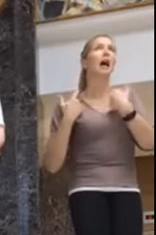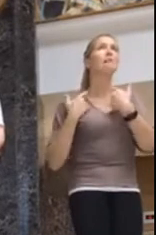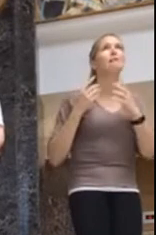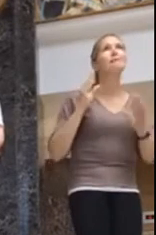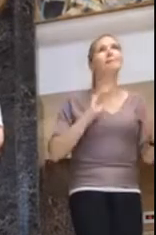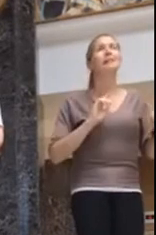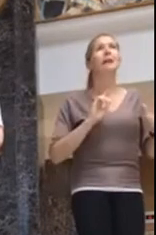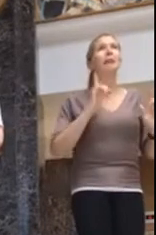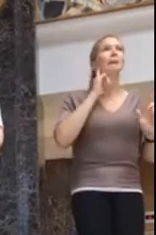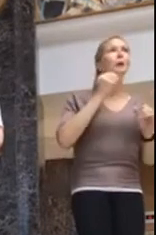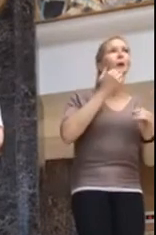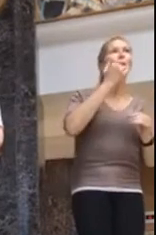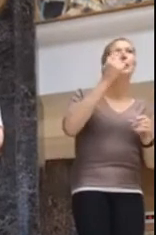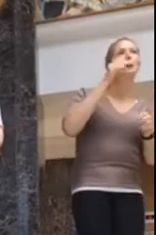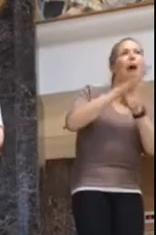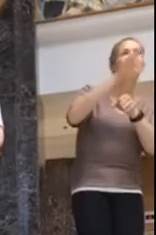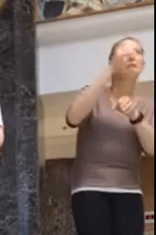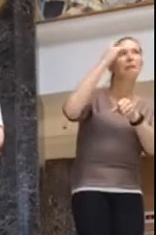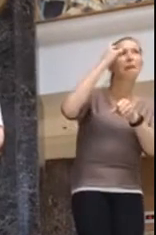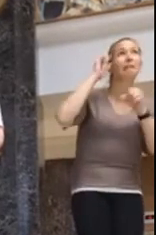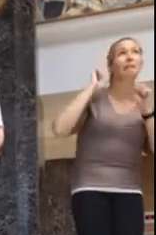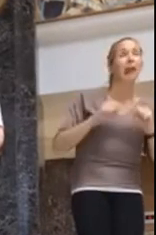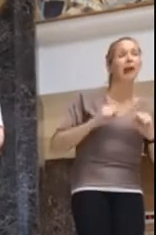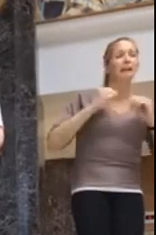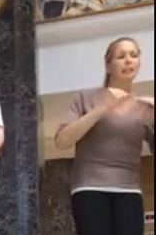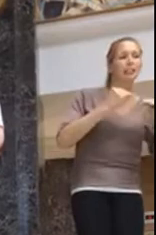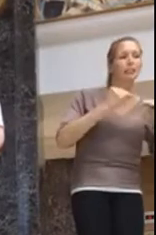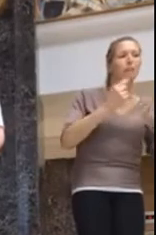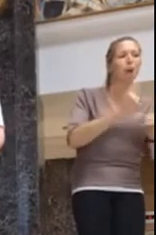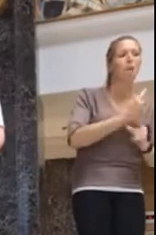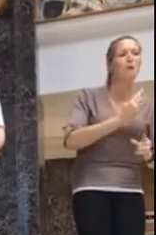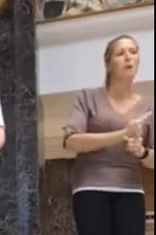good enough to teach my children the values they need to grow? Am I going to be able to